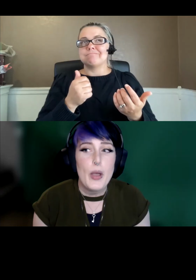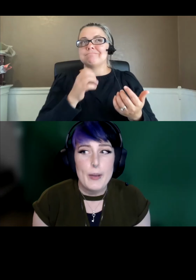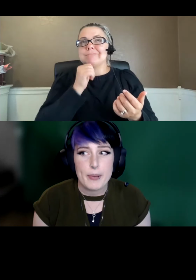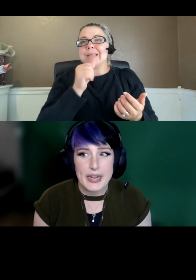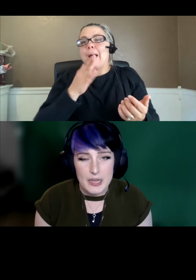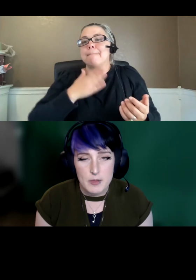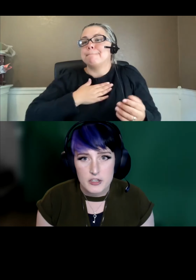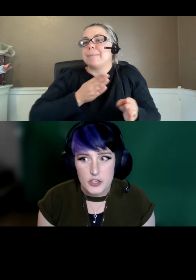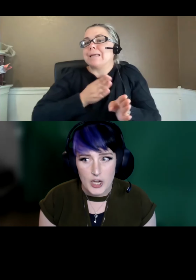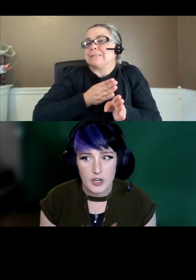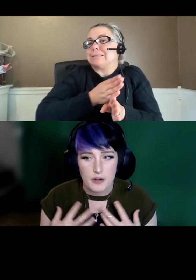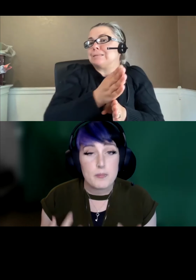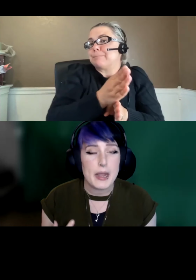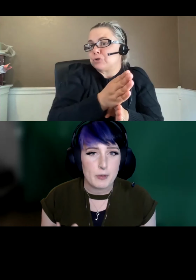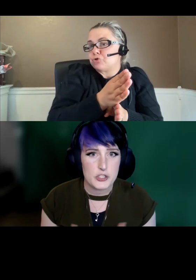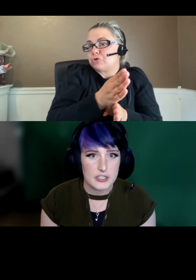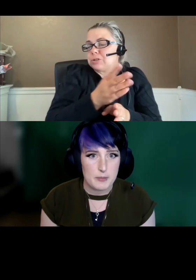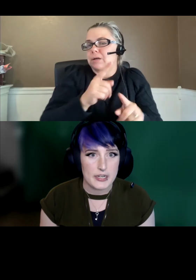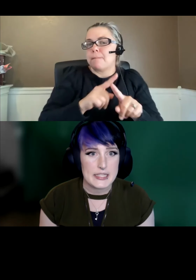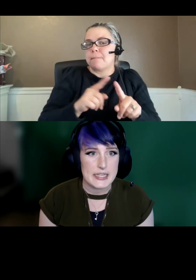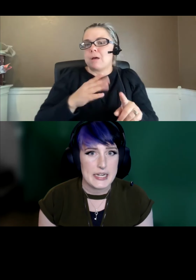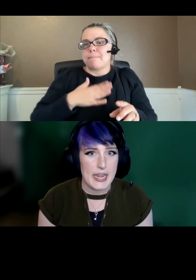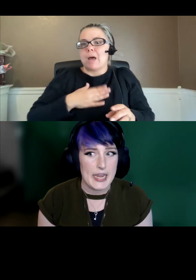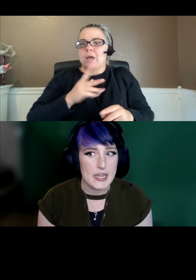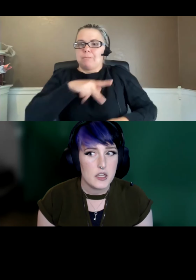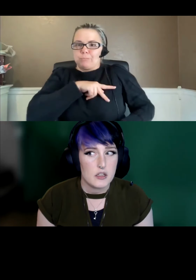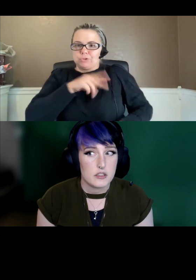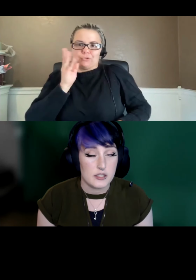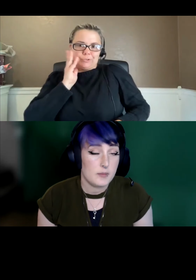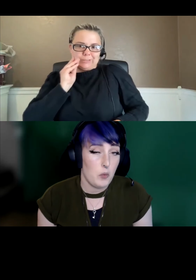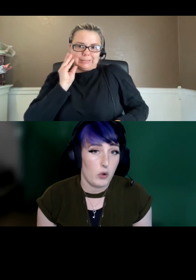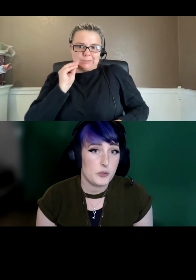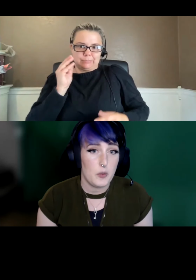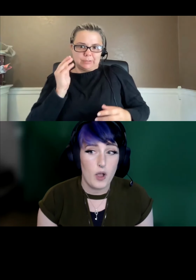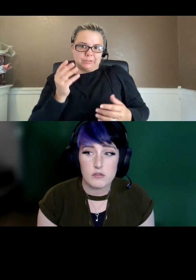but I am here to share, kind of, my personal experience in a system that worked really well.